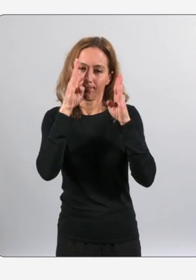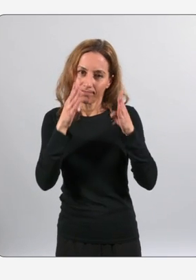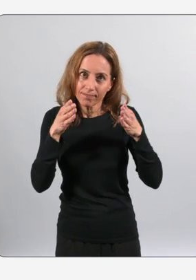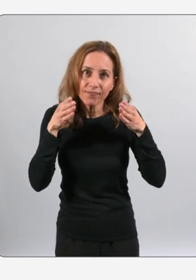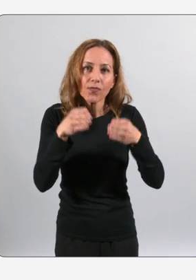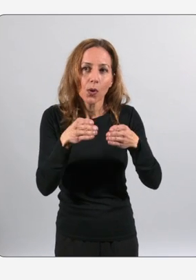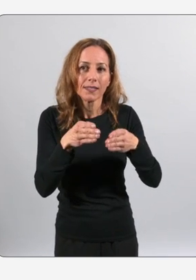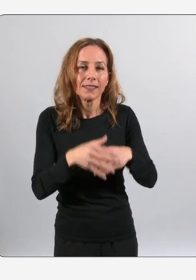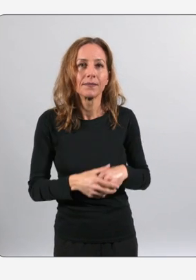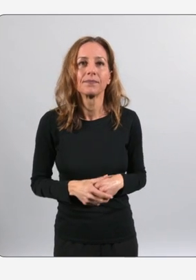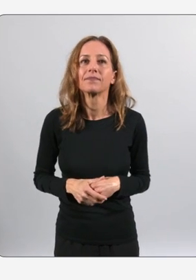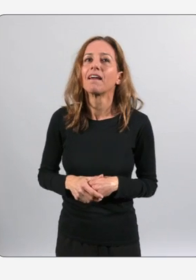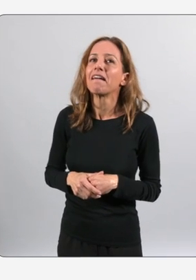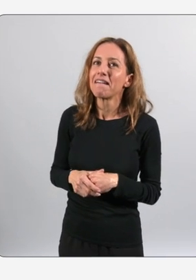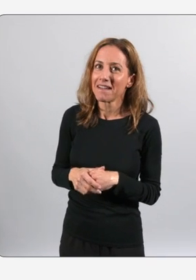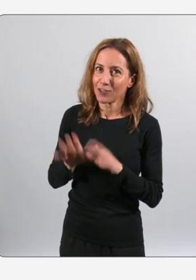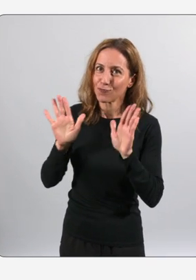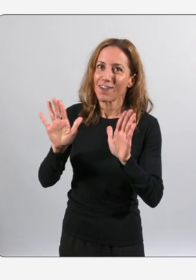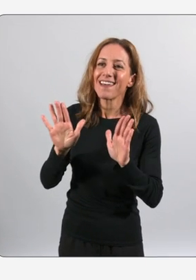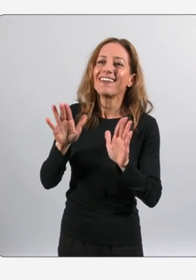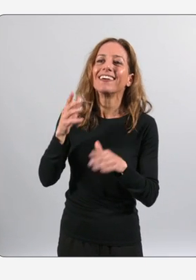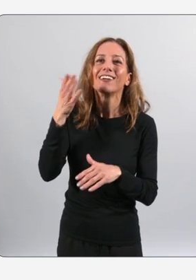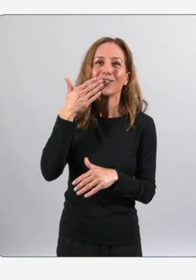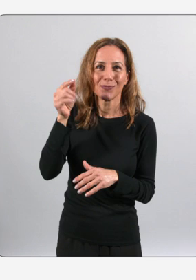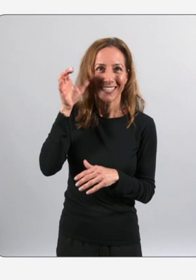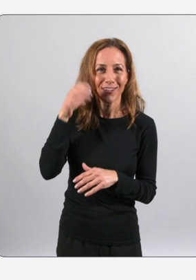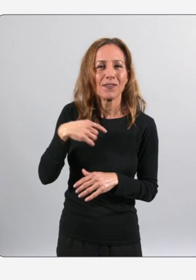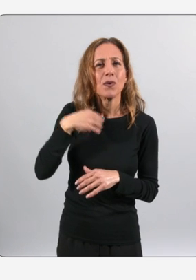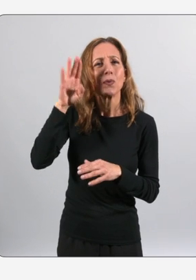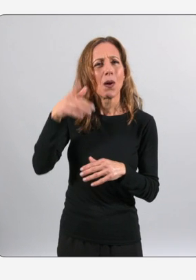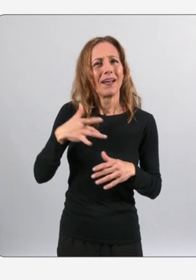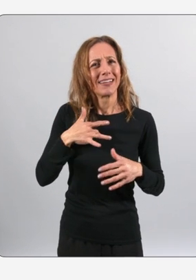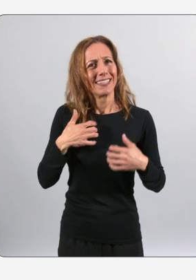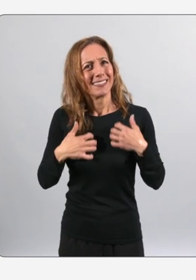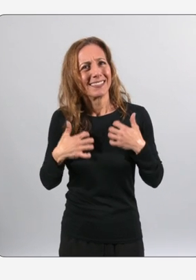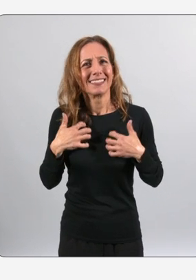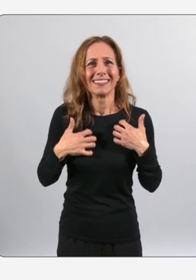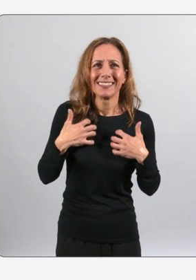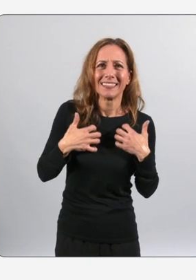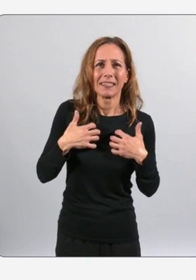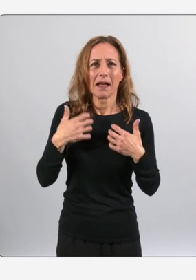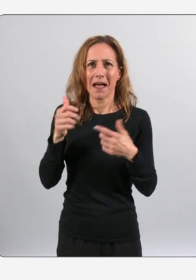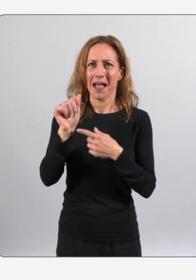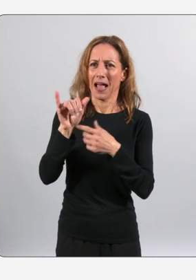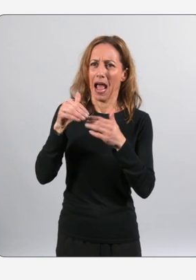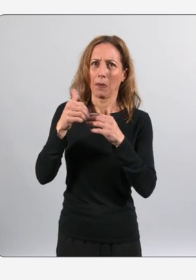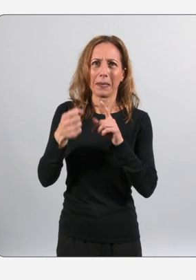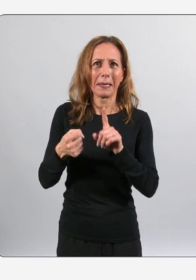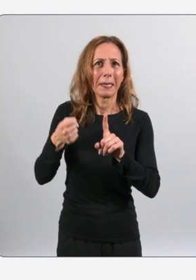But I know there's also apprehension about the ways in which AI might affect jobs.